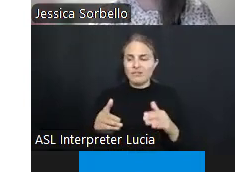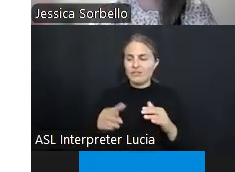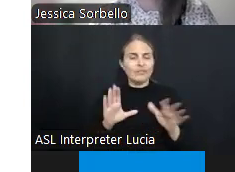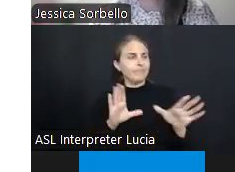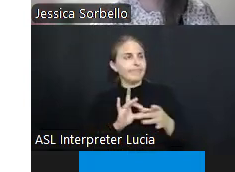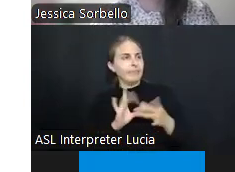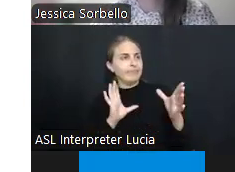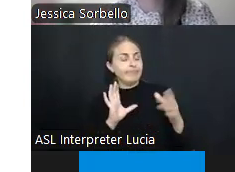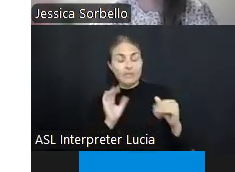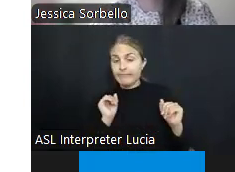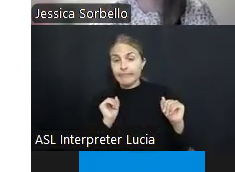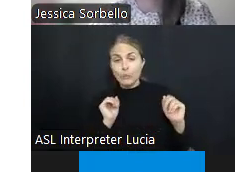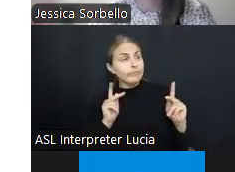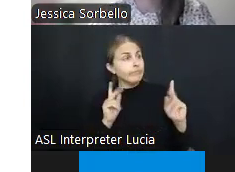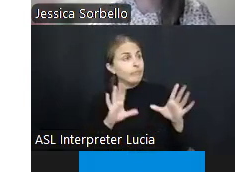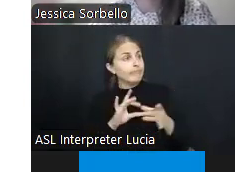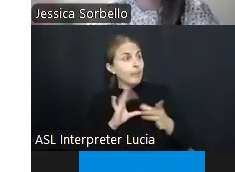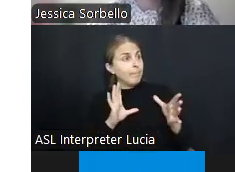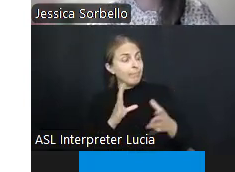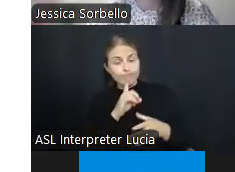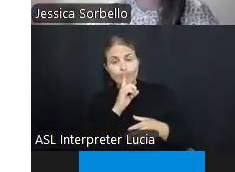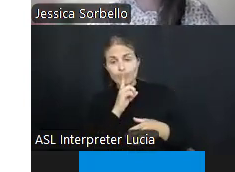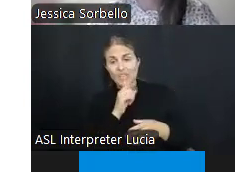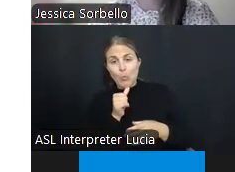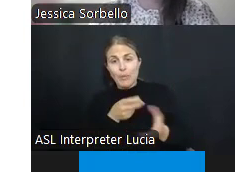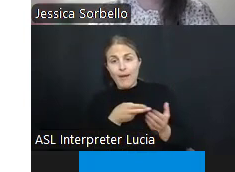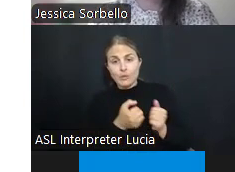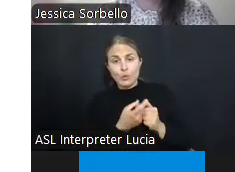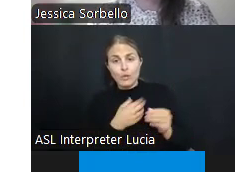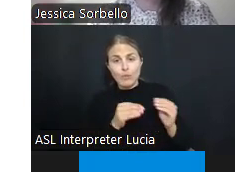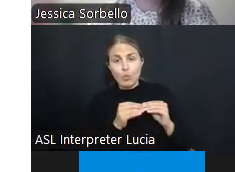Again, instead it is the thank you for sharing that